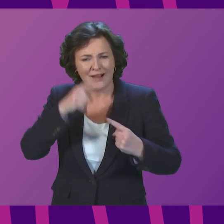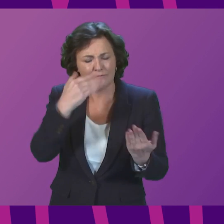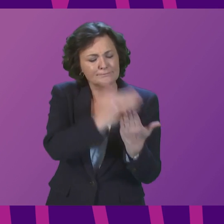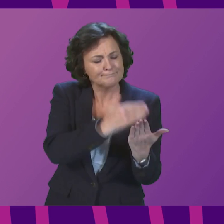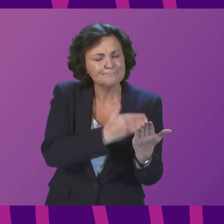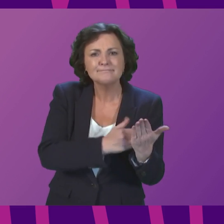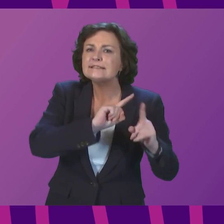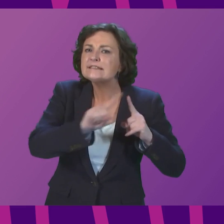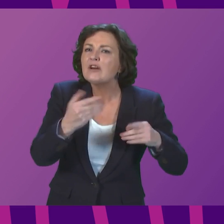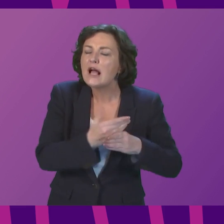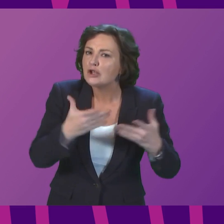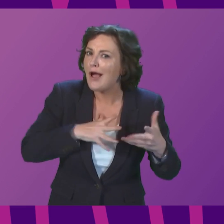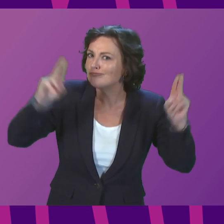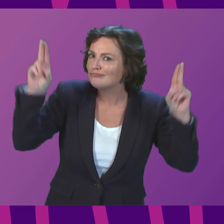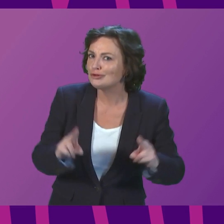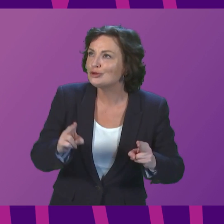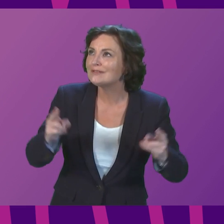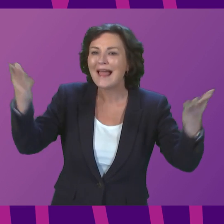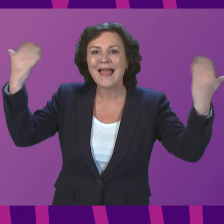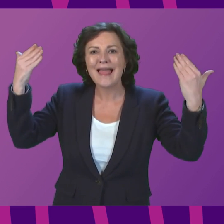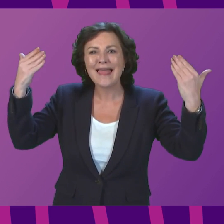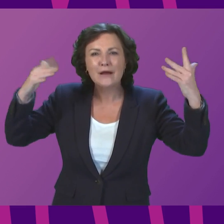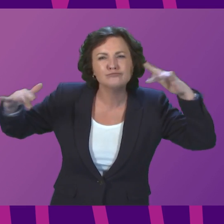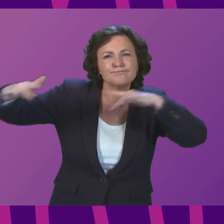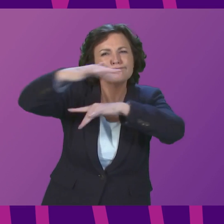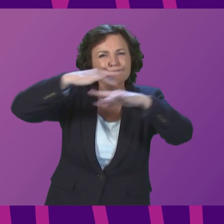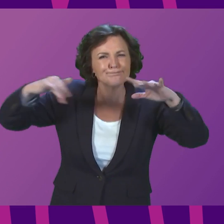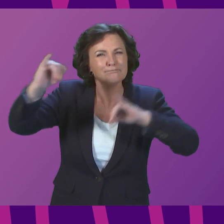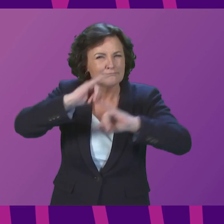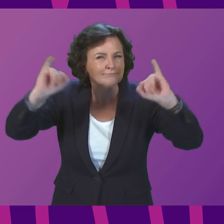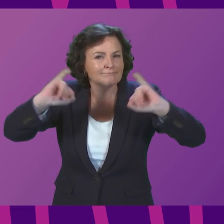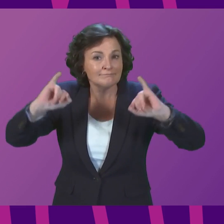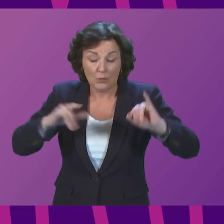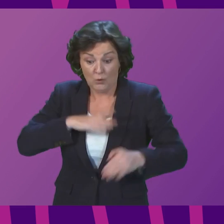reduce air pollution over the next five years. We work closely with the Convention of Scottish Local Authorities and with local authorities